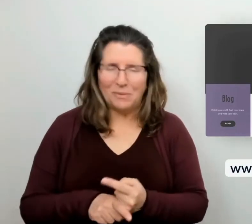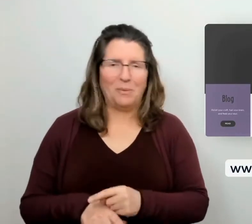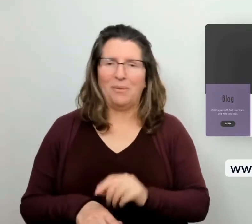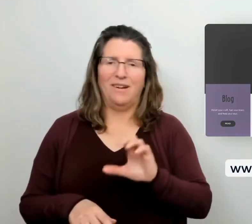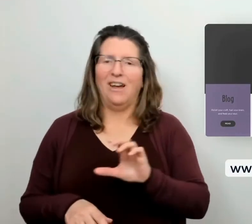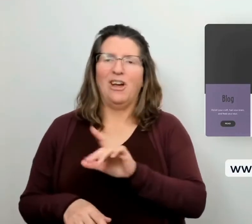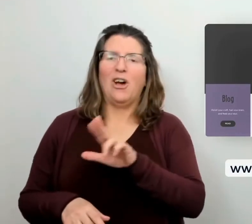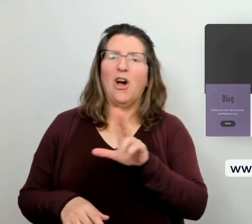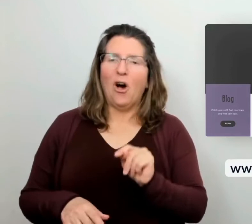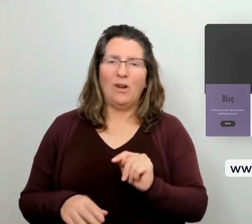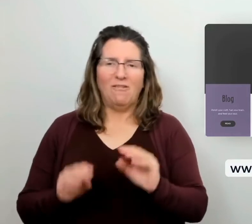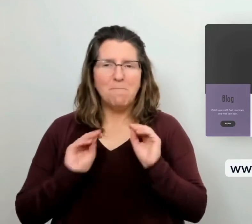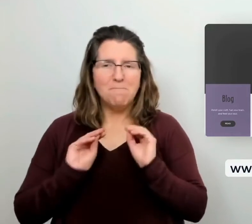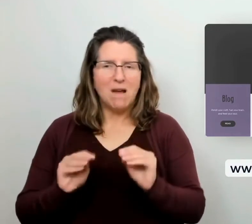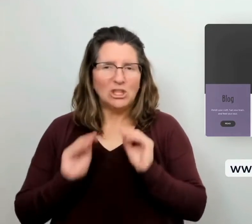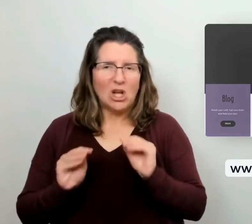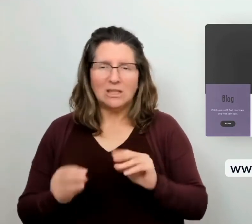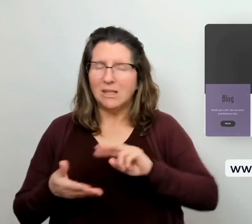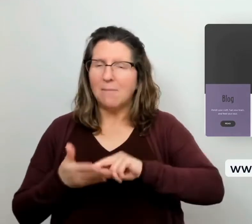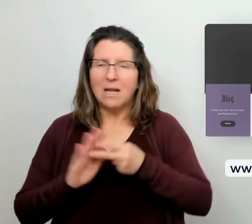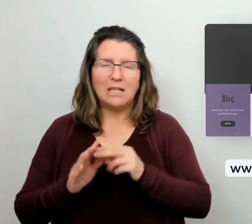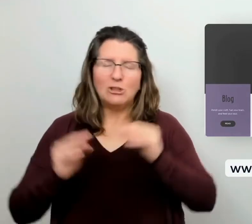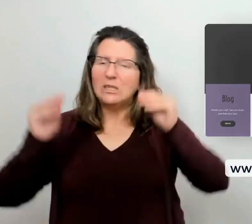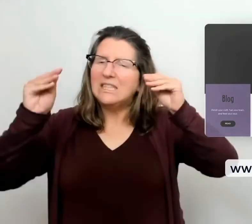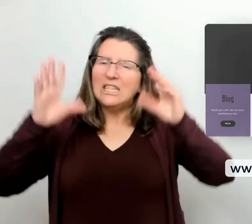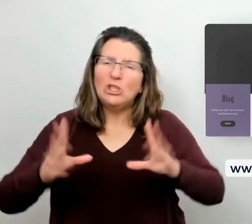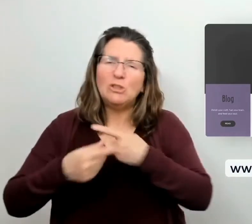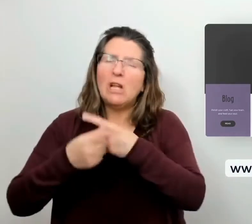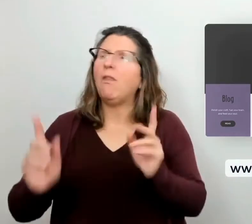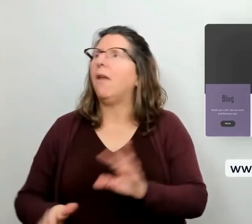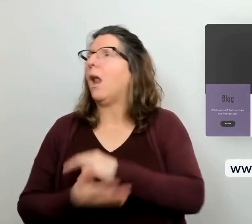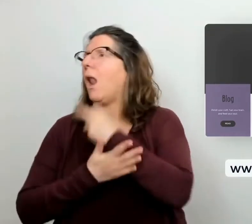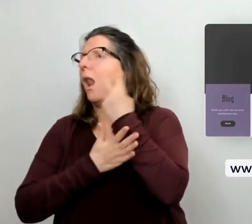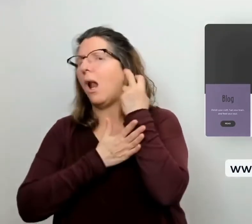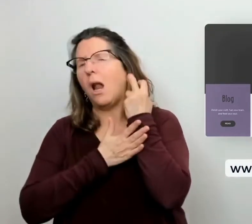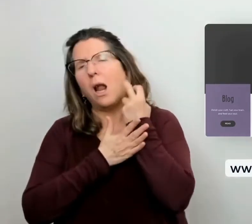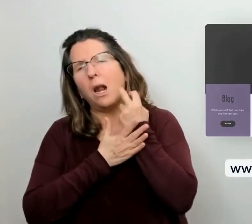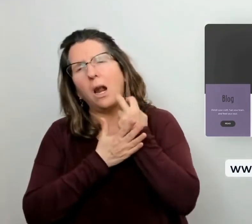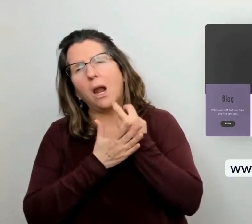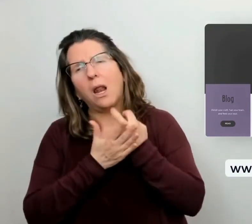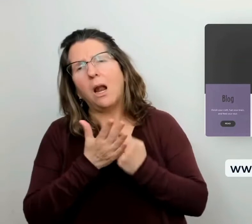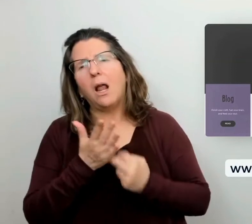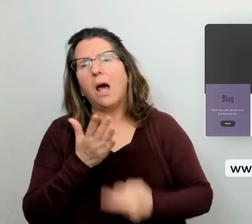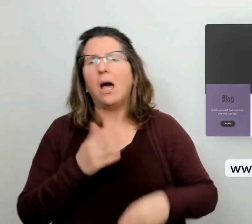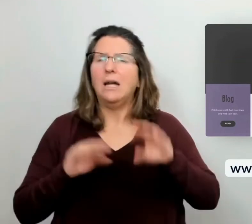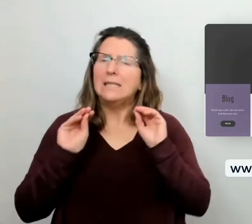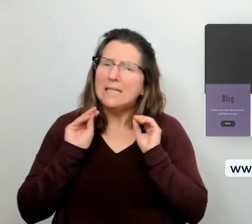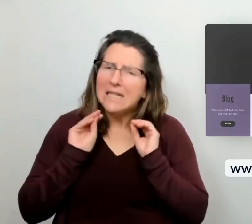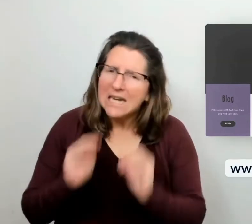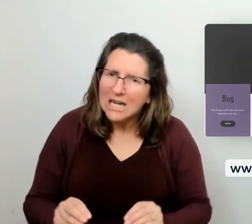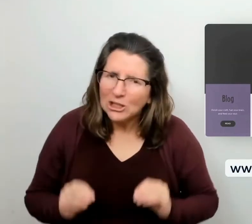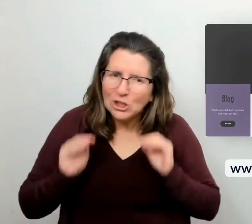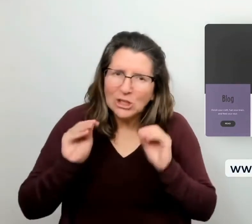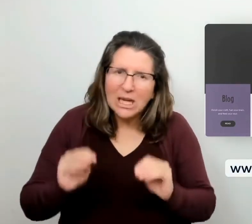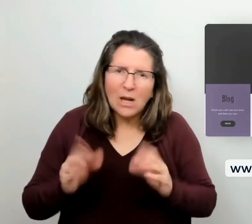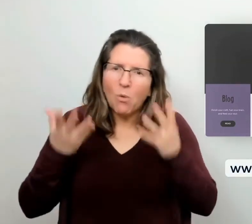This cultofpedagogy website was created by educators whose every fiber of being is to explore